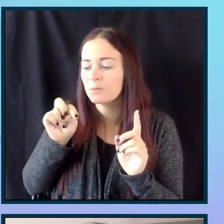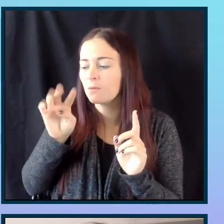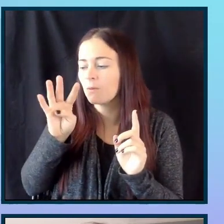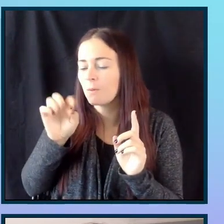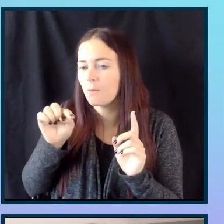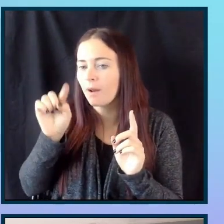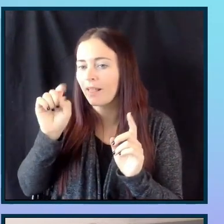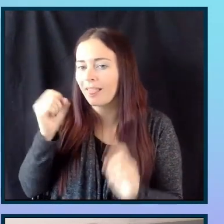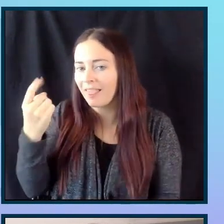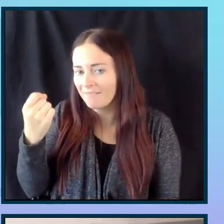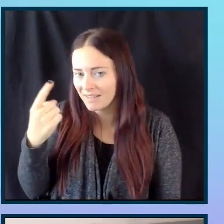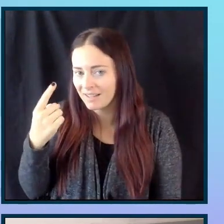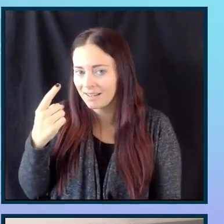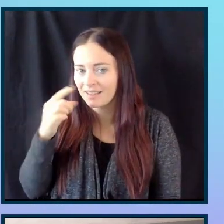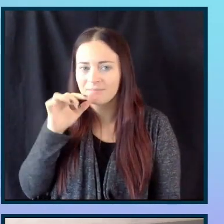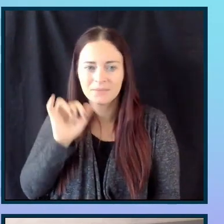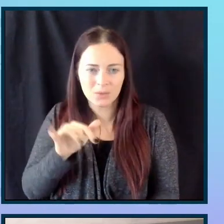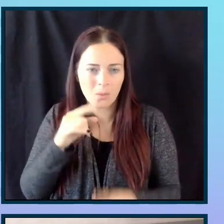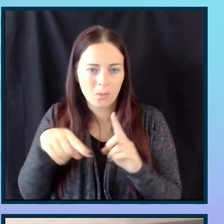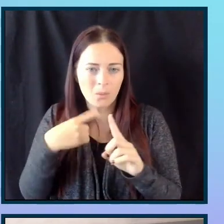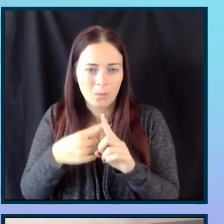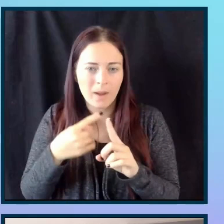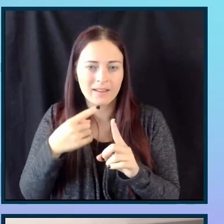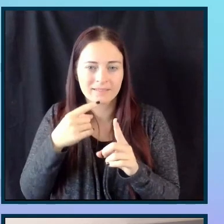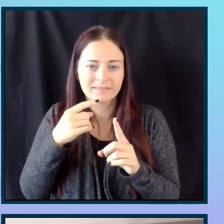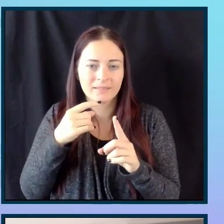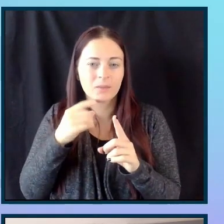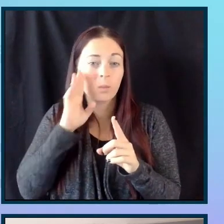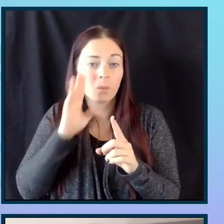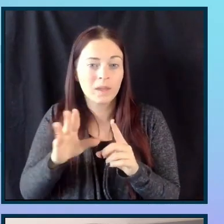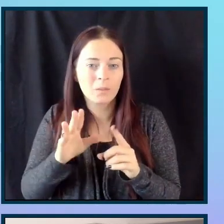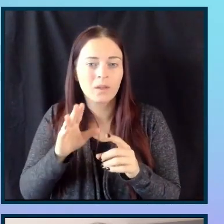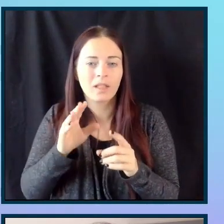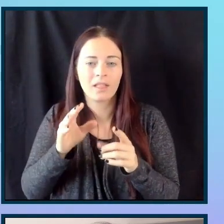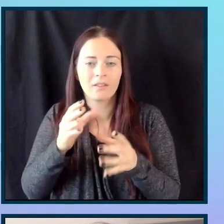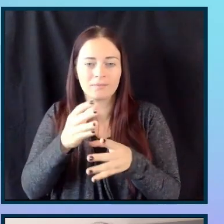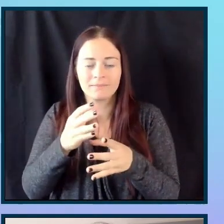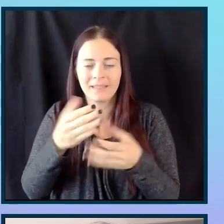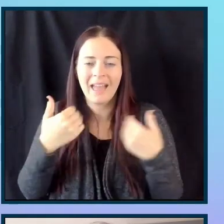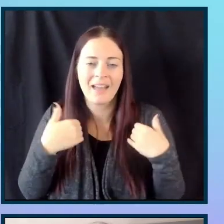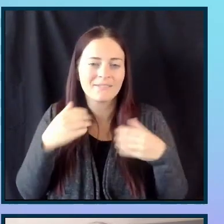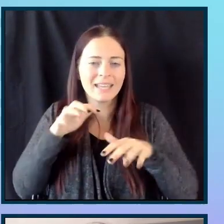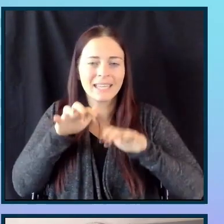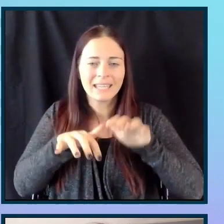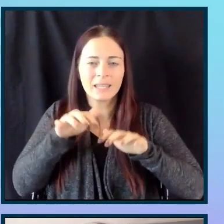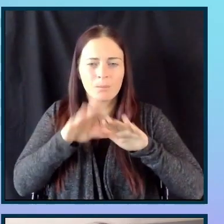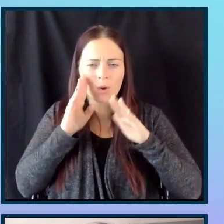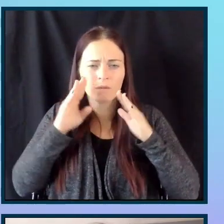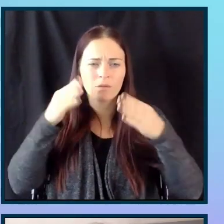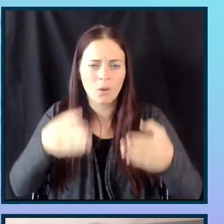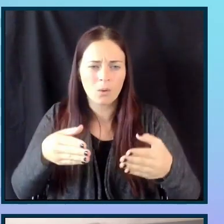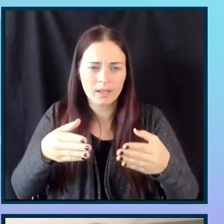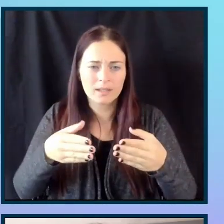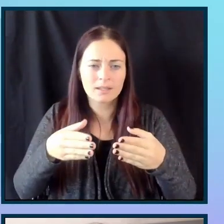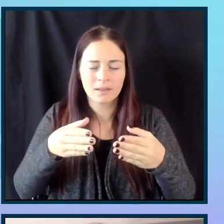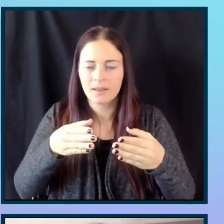When user interface components receive keyboard focus, an area indicator meets the following,